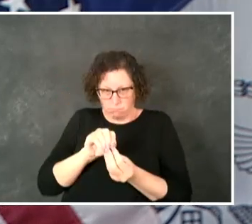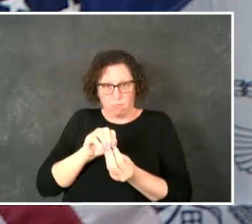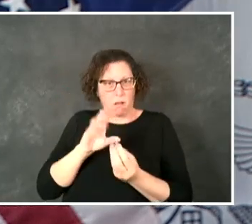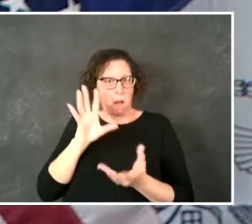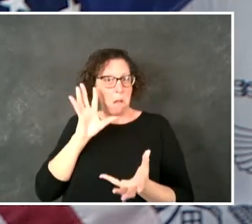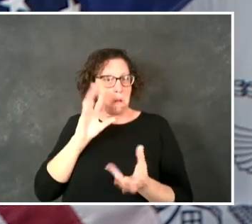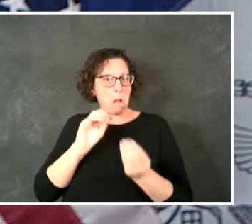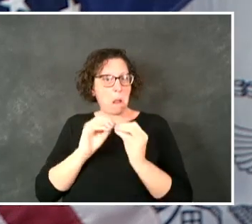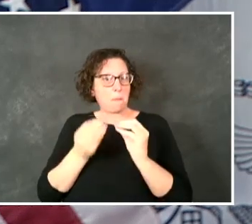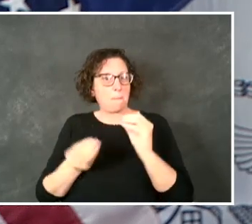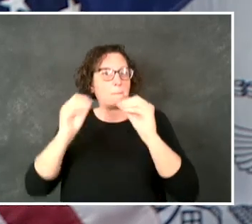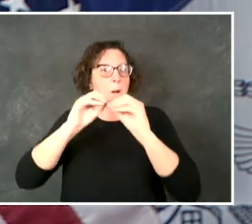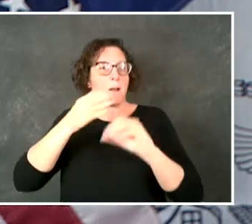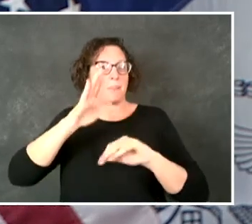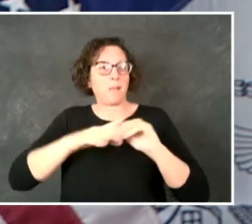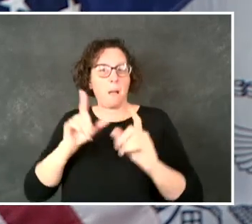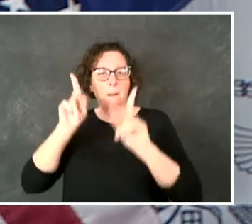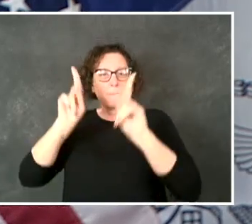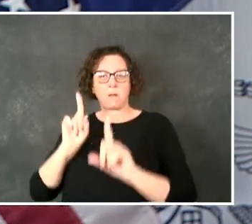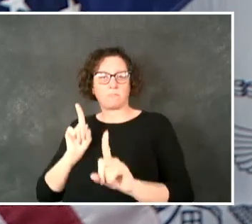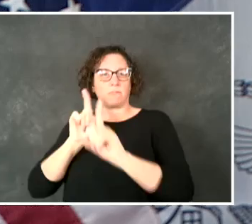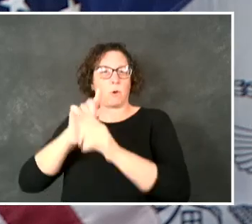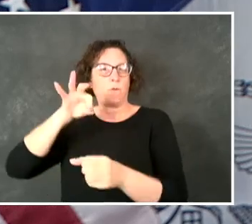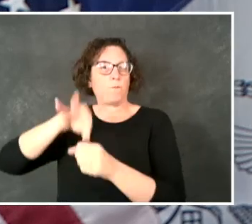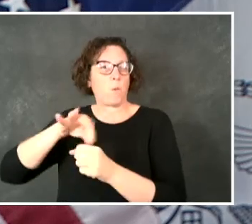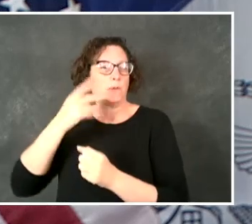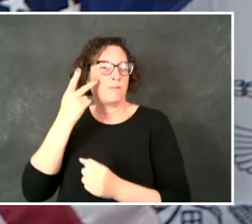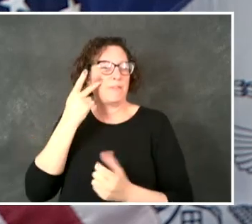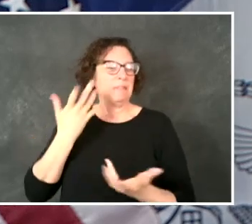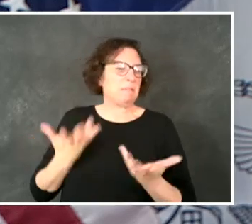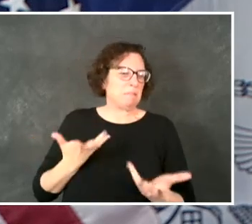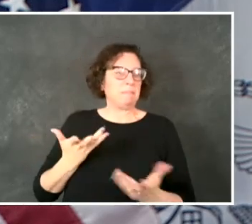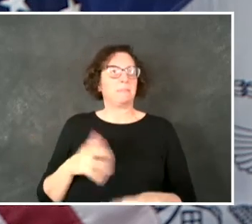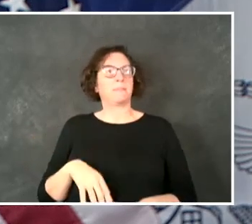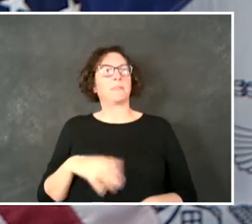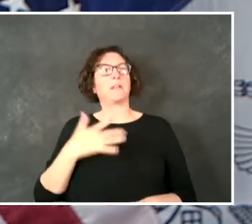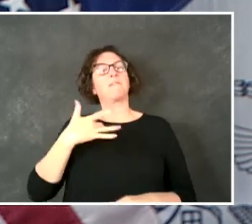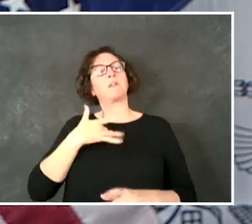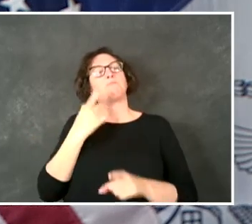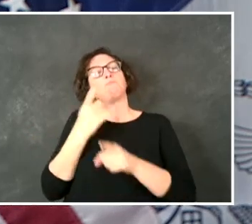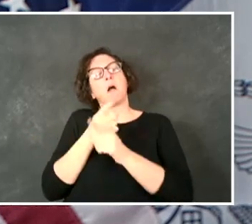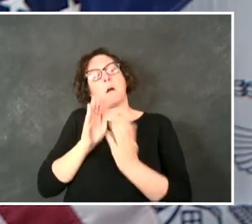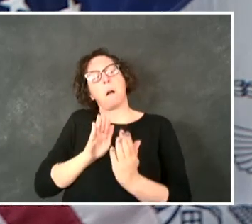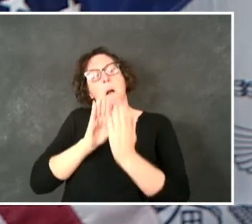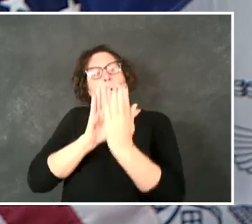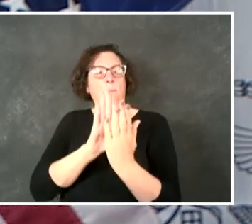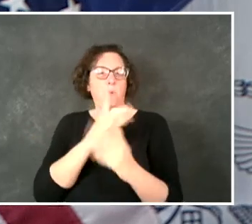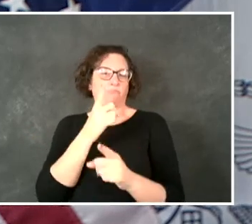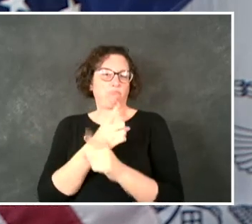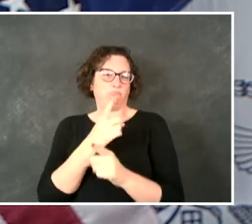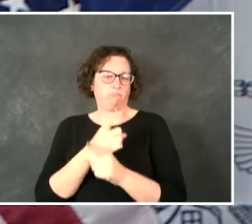WLIL BE REGARD ED AS AUTOMATICALLY VALID. IN THAT CASE, THAT'S THE WAY WE SHOULDGO NDA CERTAINLY, THEY'LL WANT TO